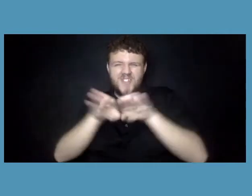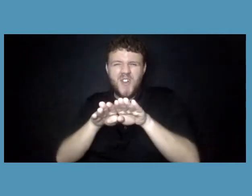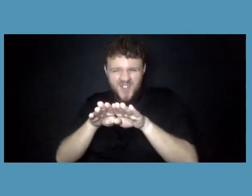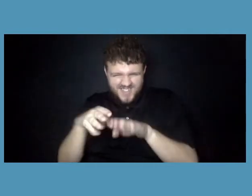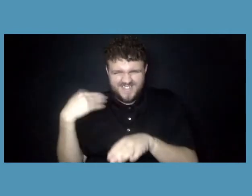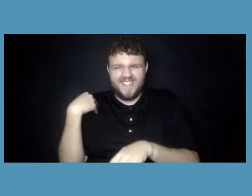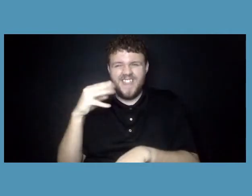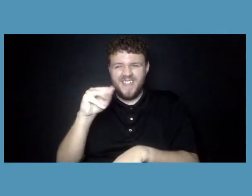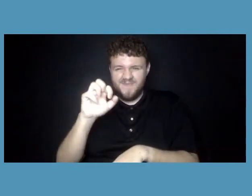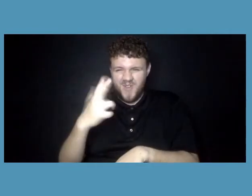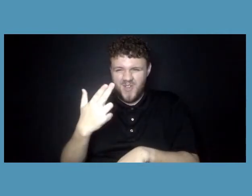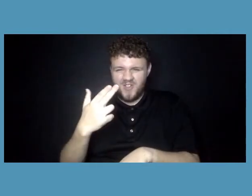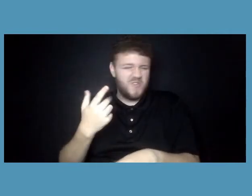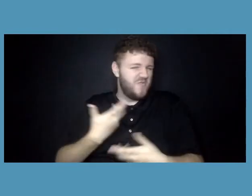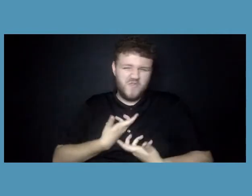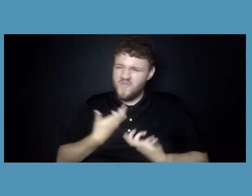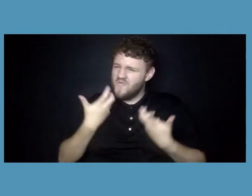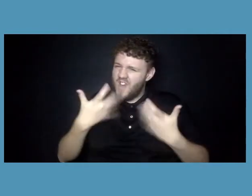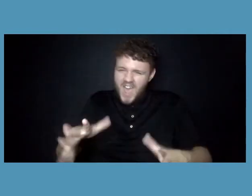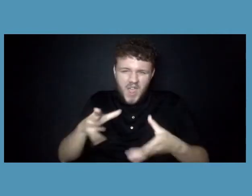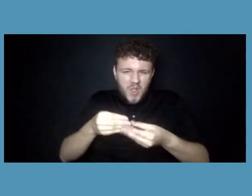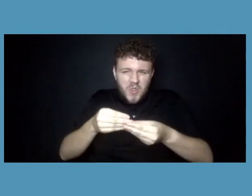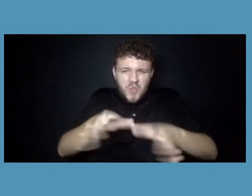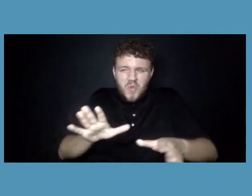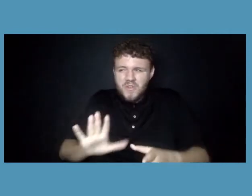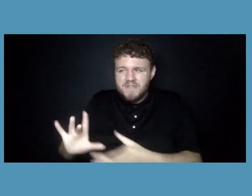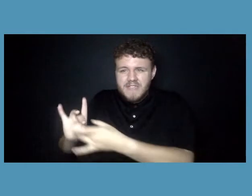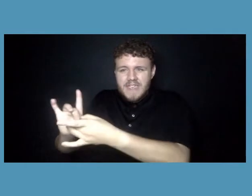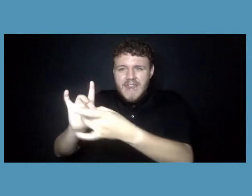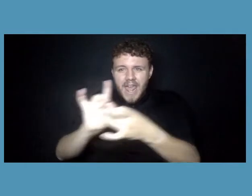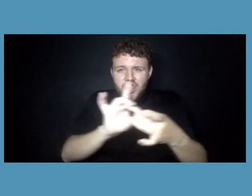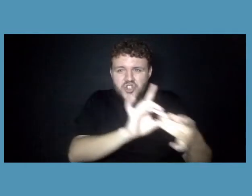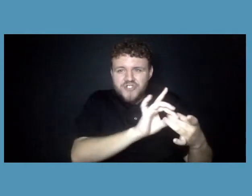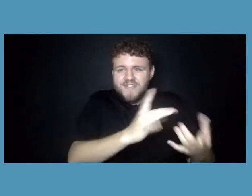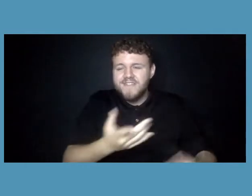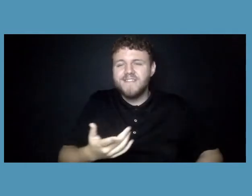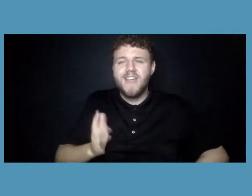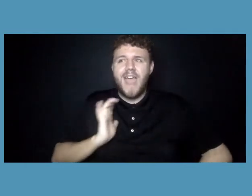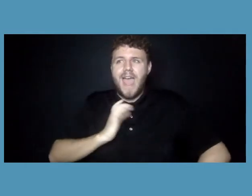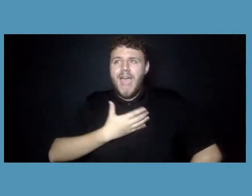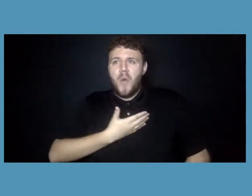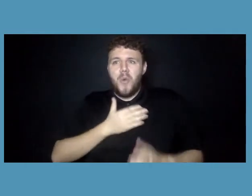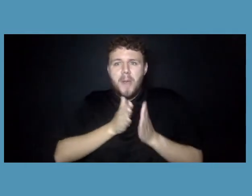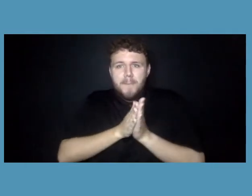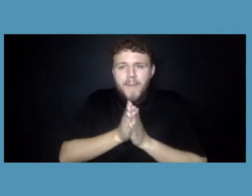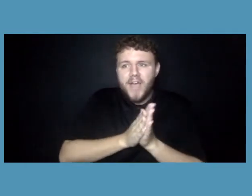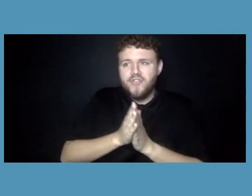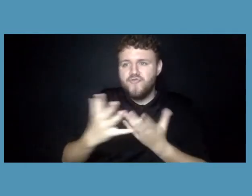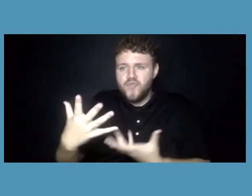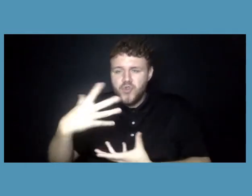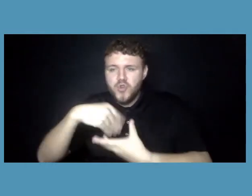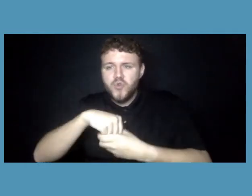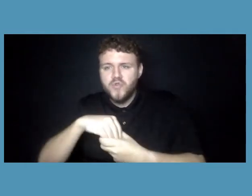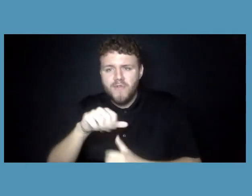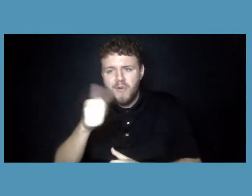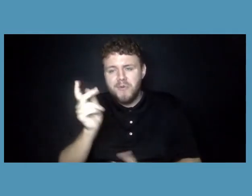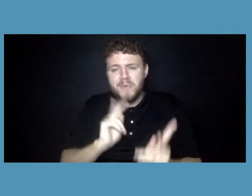not want to lose that and lose our passion for inclusion. So we moved Sensory Saturday